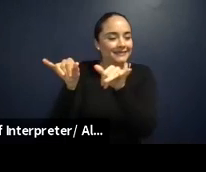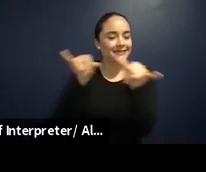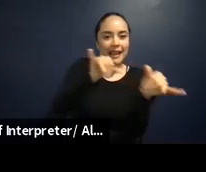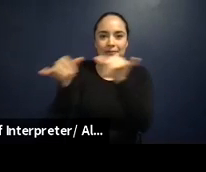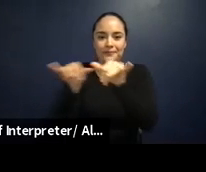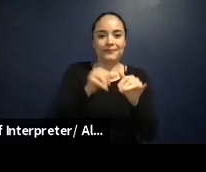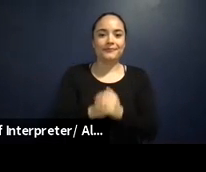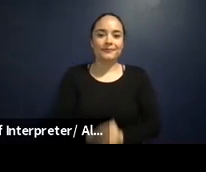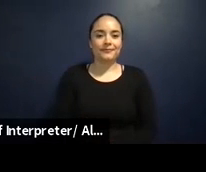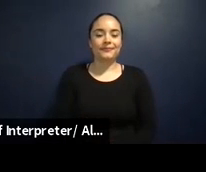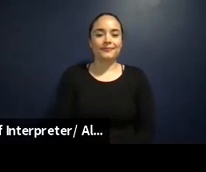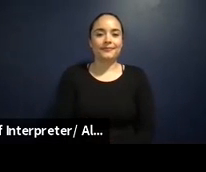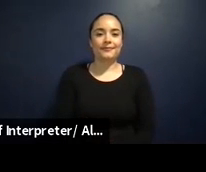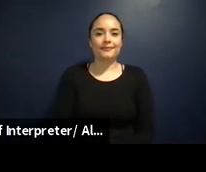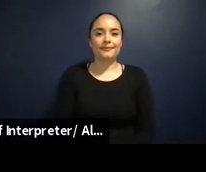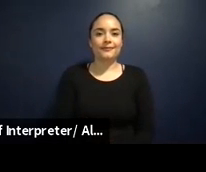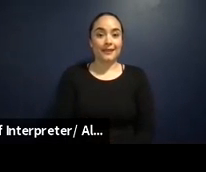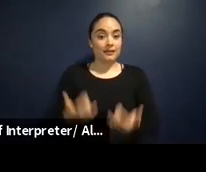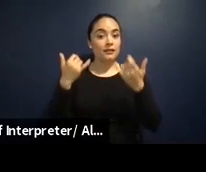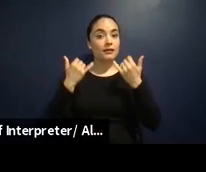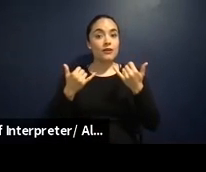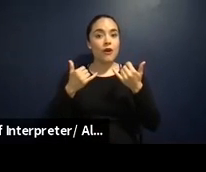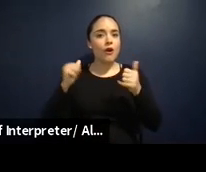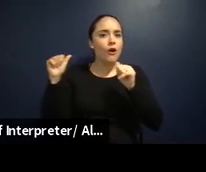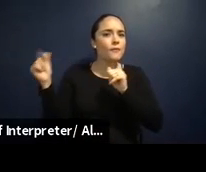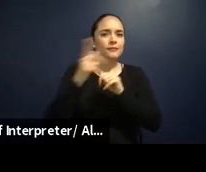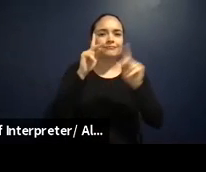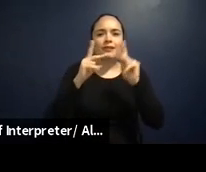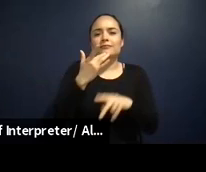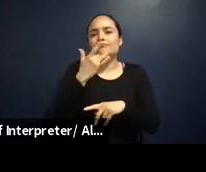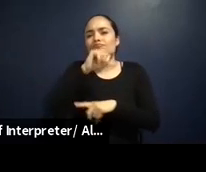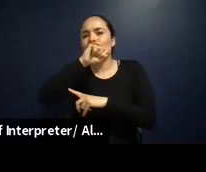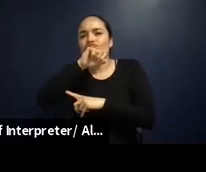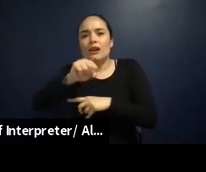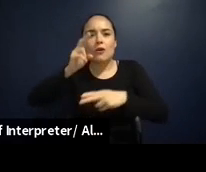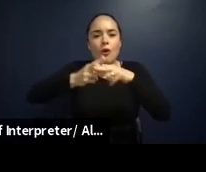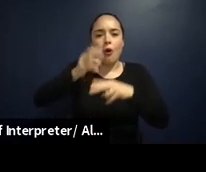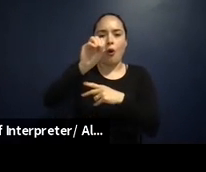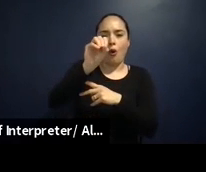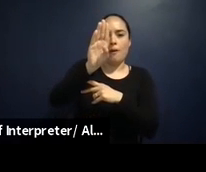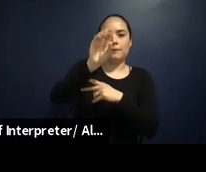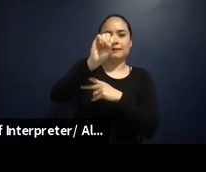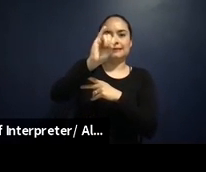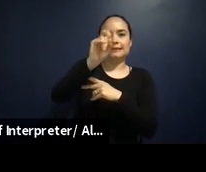talking about rocks and minerals. This is obsidian. And I'm gonna actually switch to Minecraft,